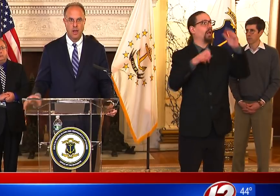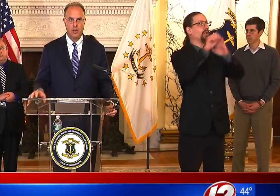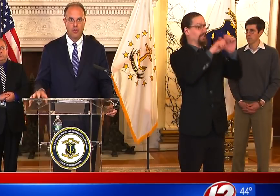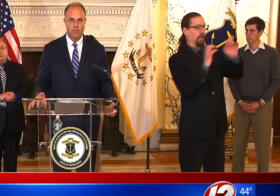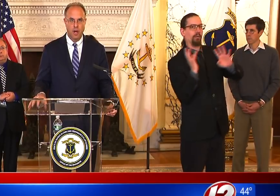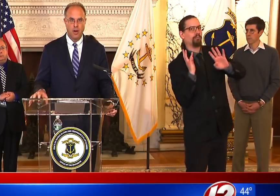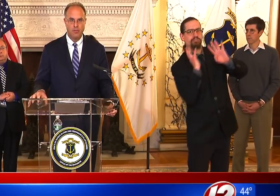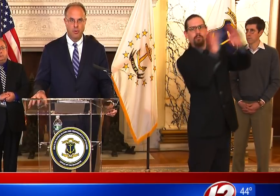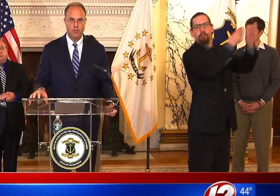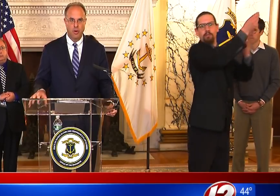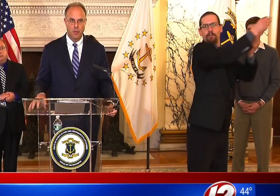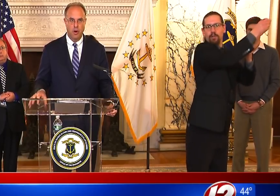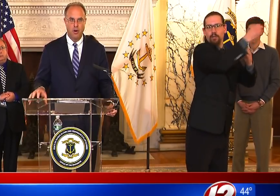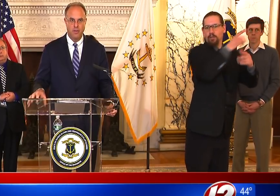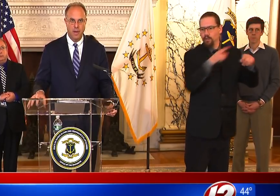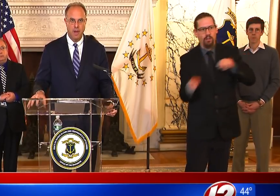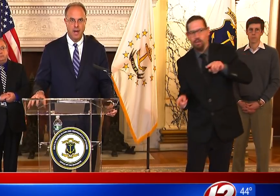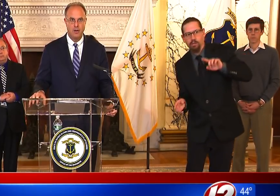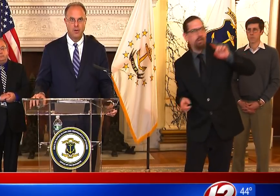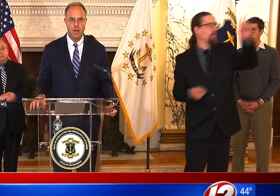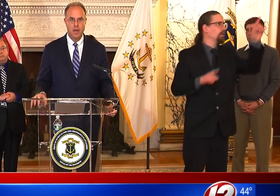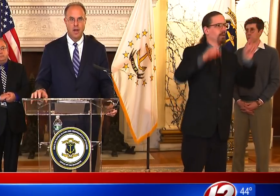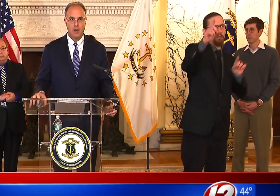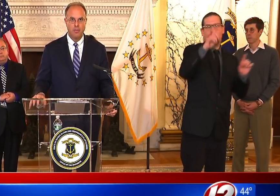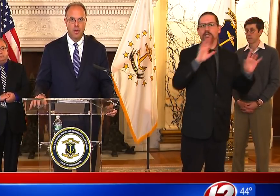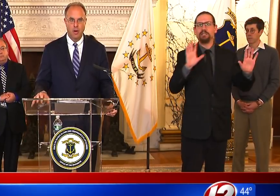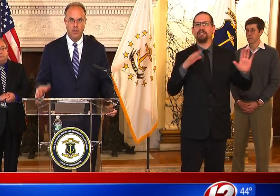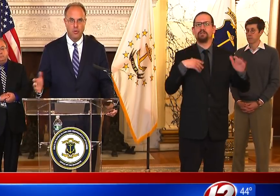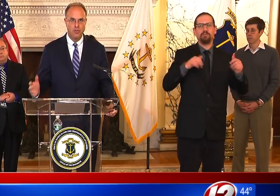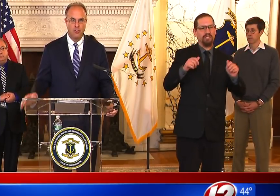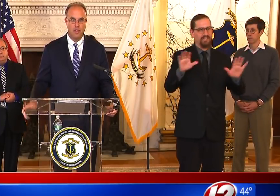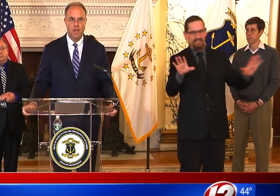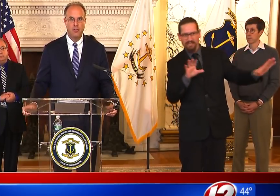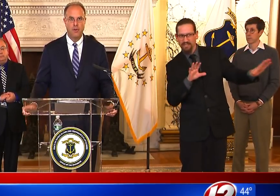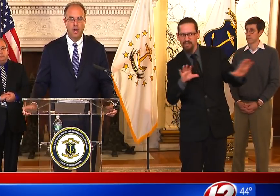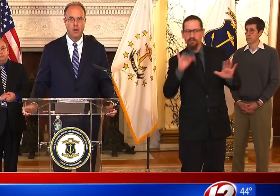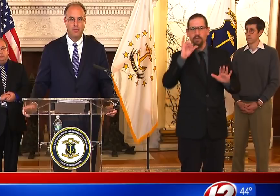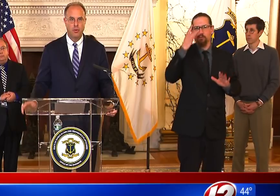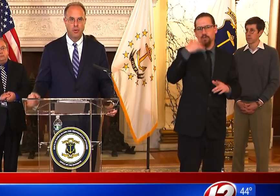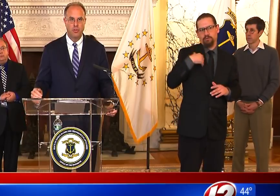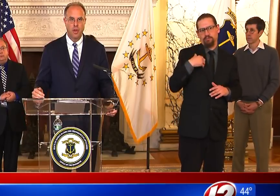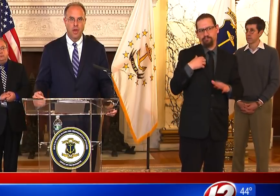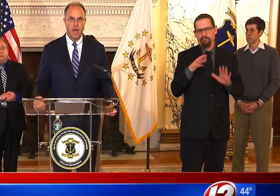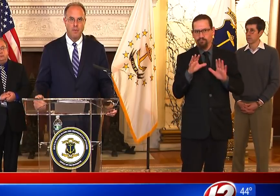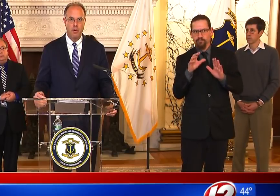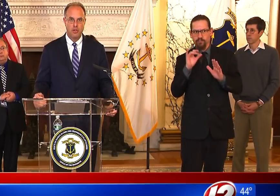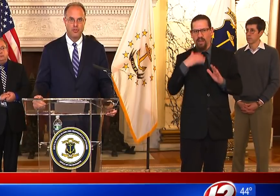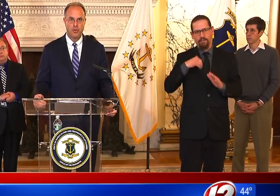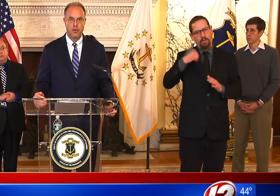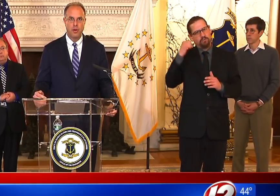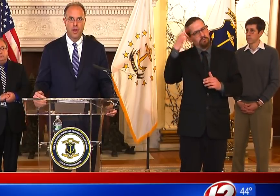PARTICULARLY DISADVANTAGED BECAUSE THEY ARE OUT OF SYNC WITH THE WAY POLICIES ARE EVOLVING IN OUR REGION AND COUNTRY. FIREARM STORES ARE PART OF THAT